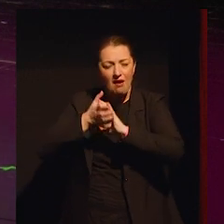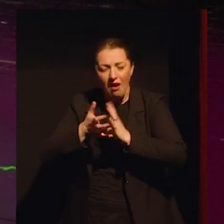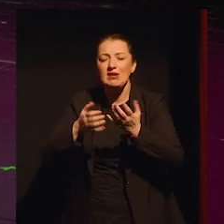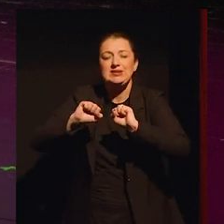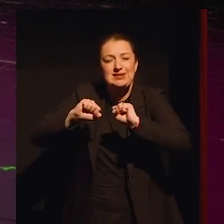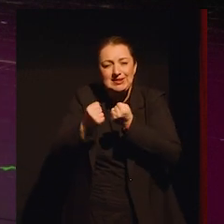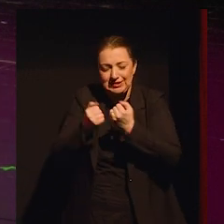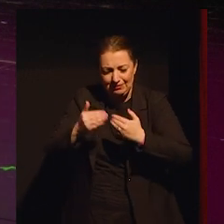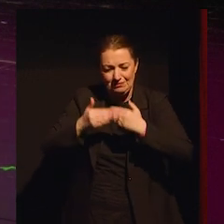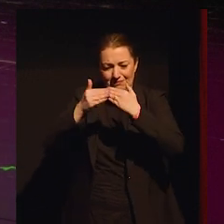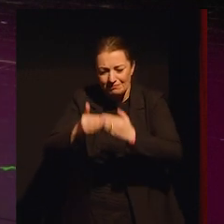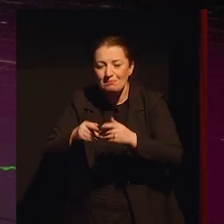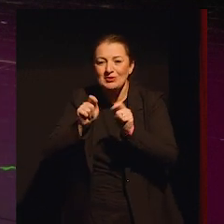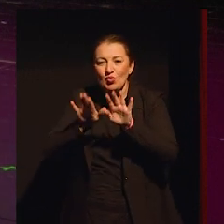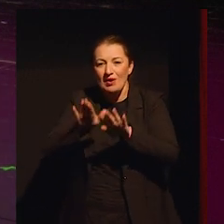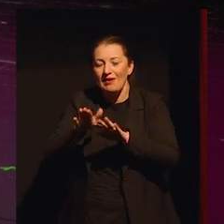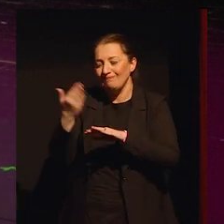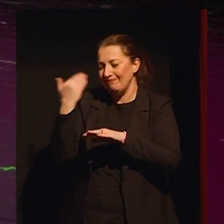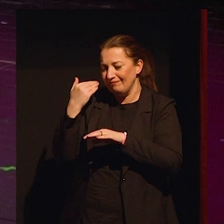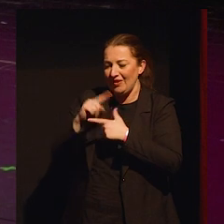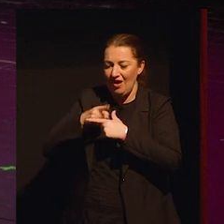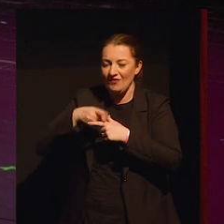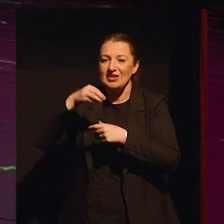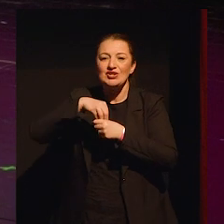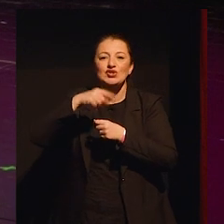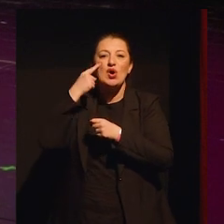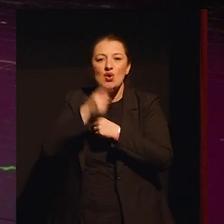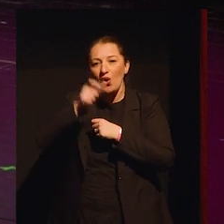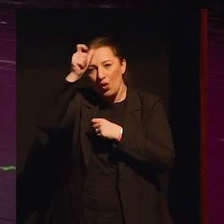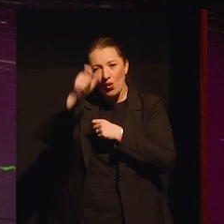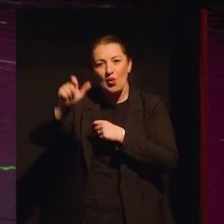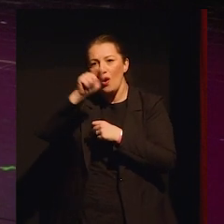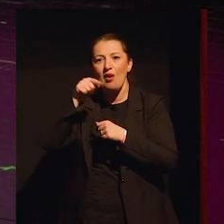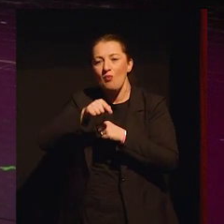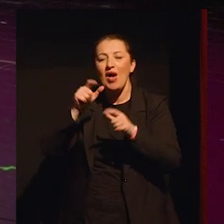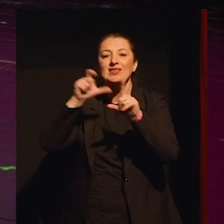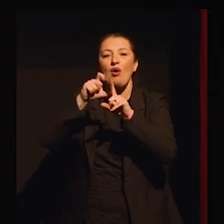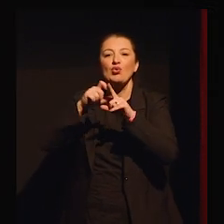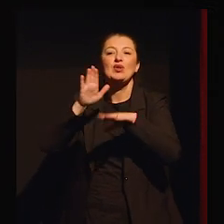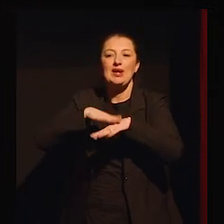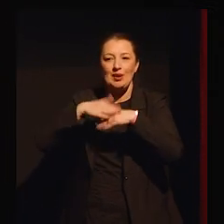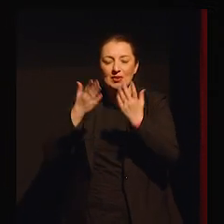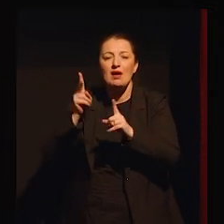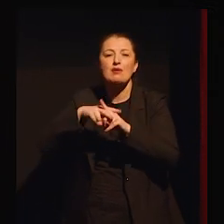Even though we had to postpone, a hackathon was organized during the week for the first time in Turkey and it was intense.